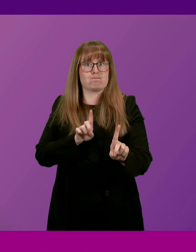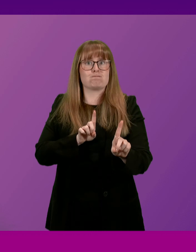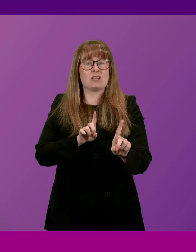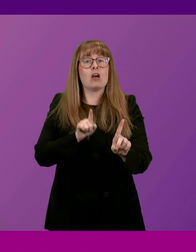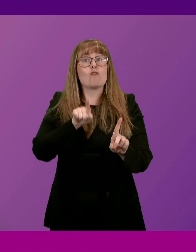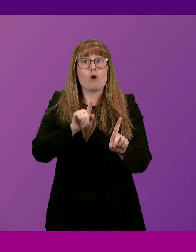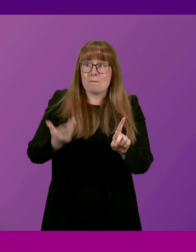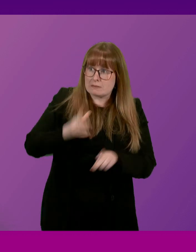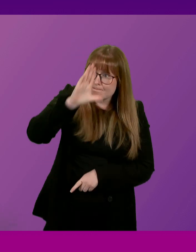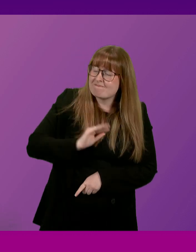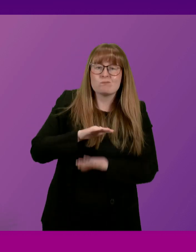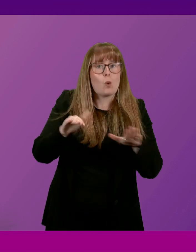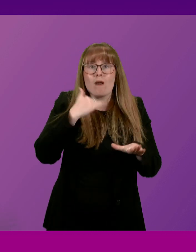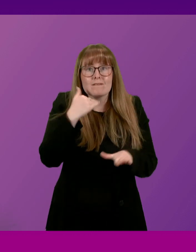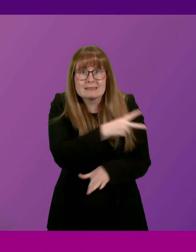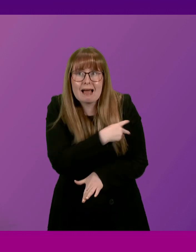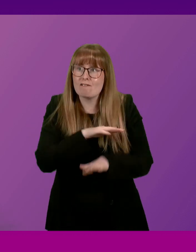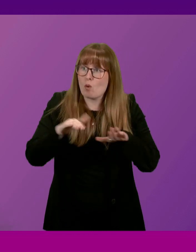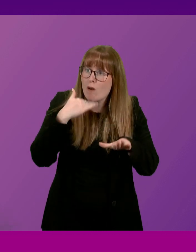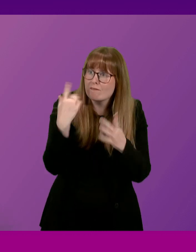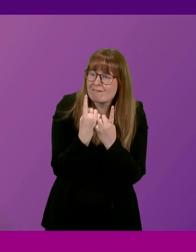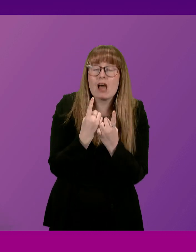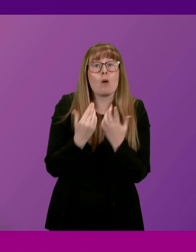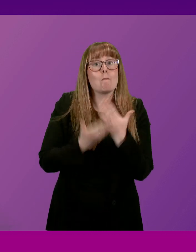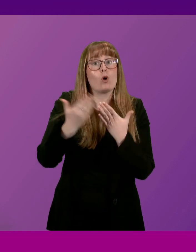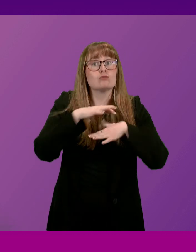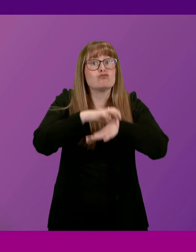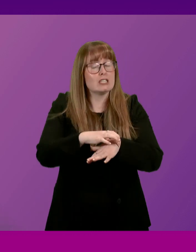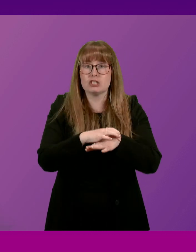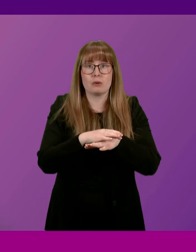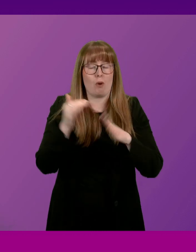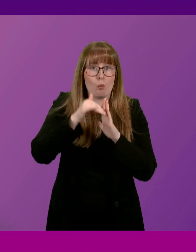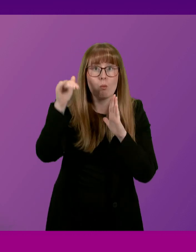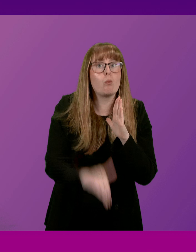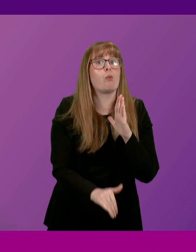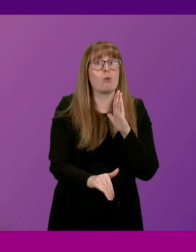workforce shortages and modern apprenticeships being at their lowest level in a decade. Does the